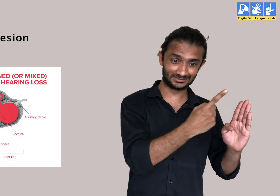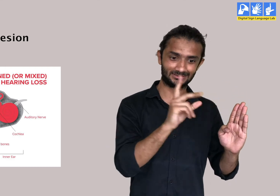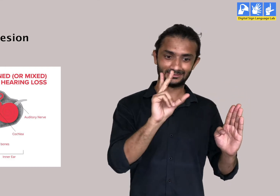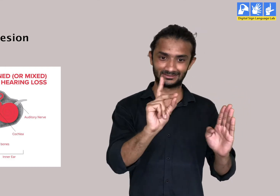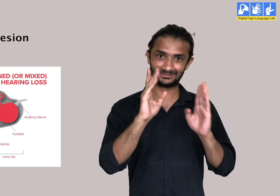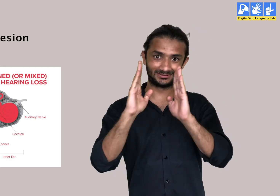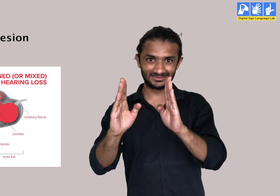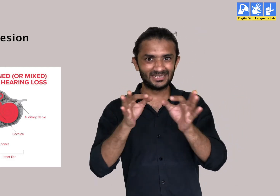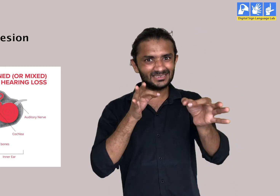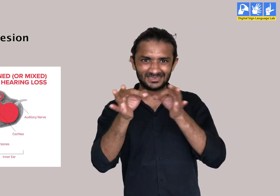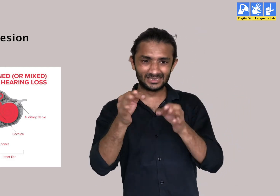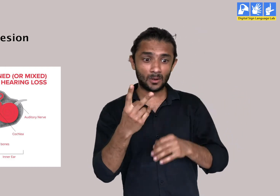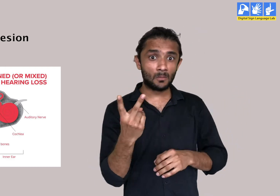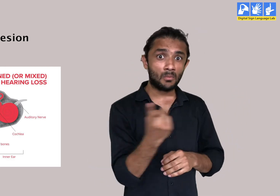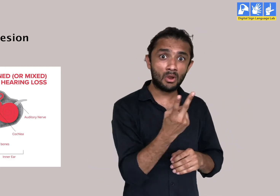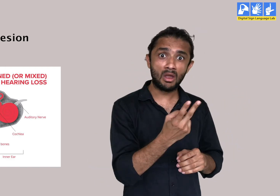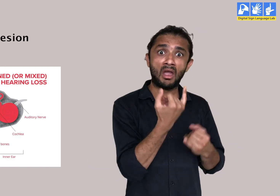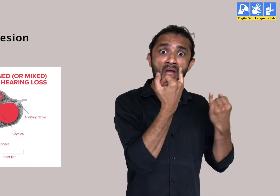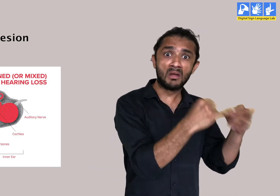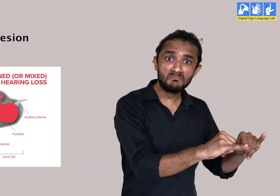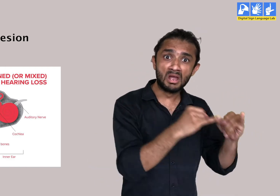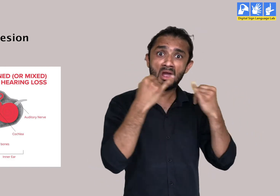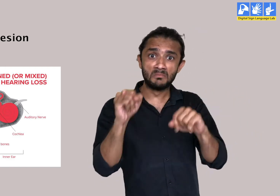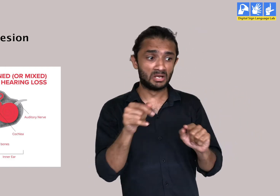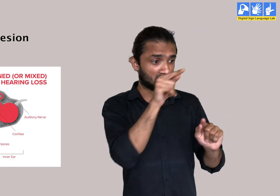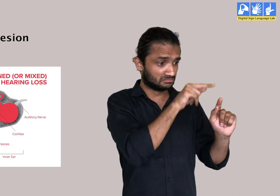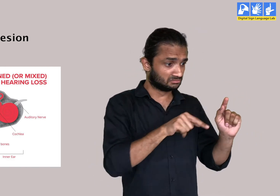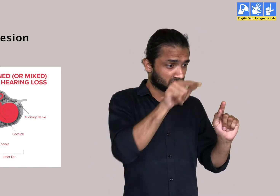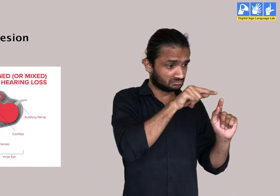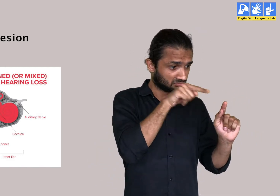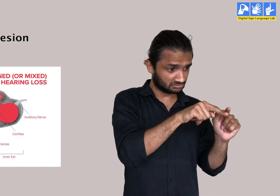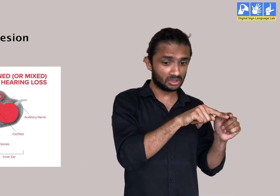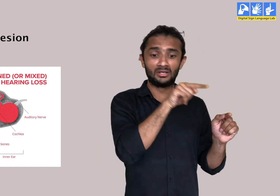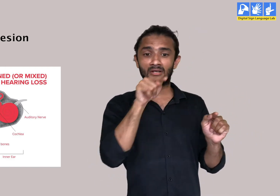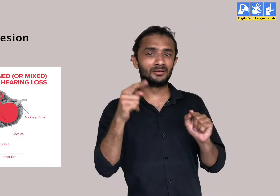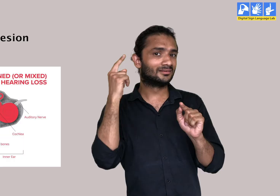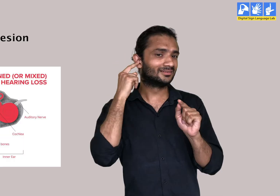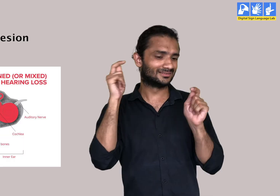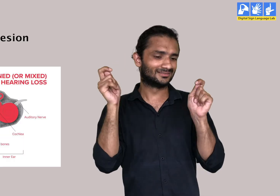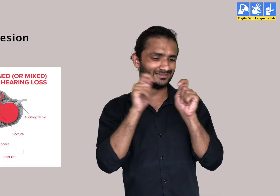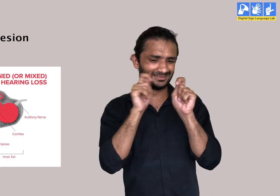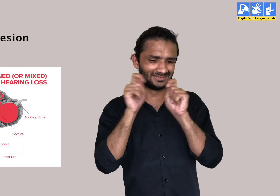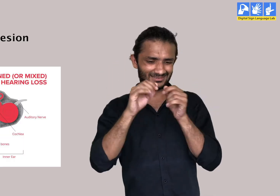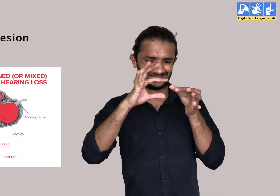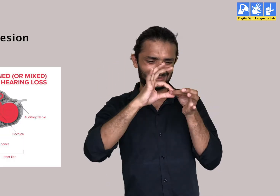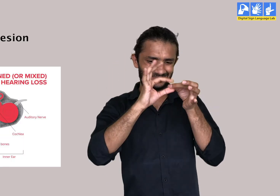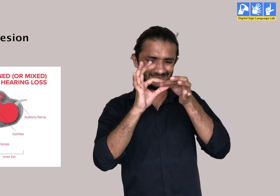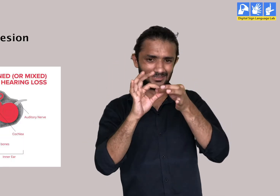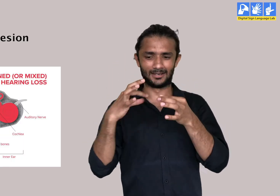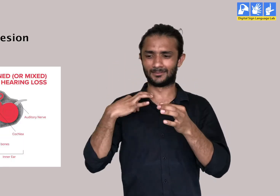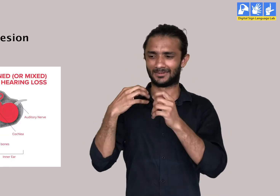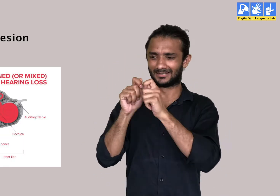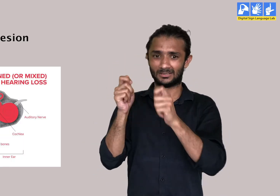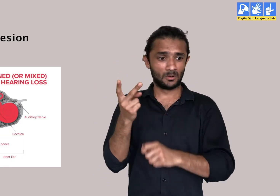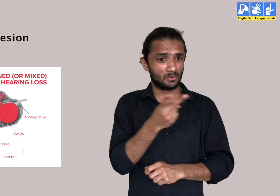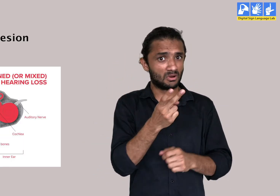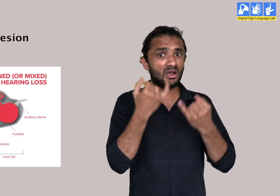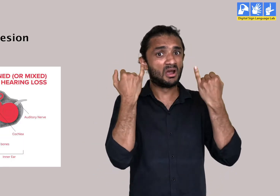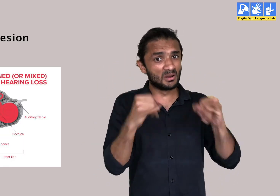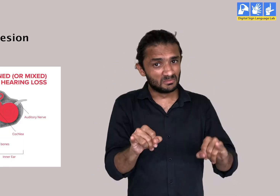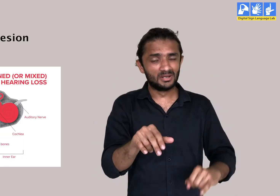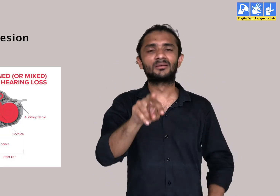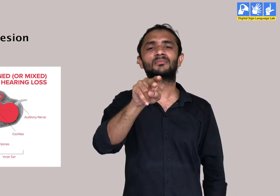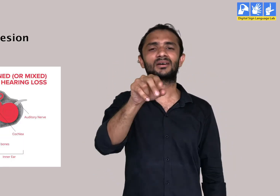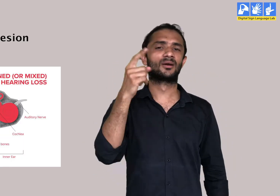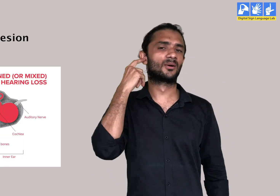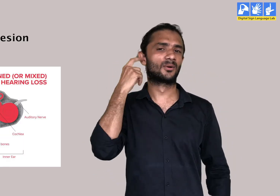A mixed hearing loss means there is a sensorineural hearing loss along with a conductive hearing loss component.